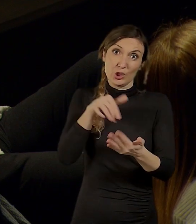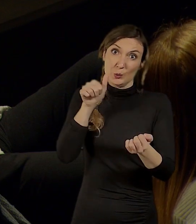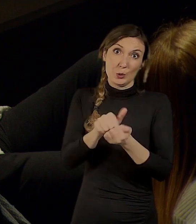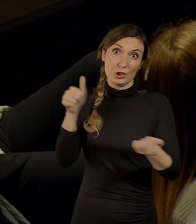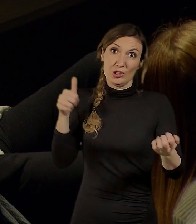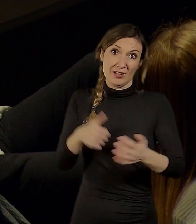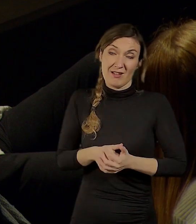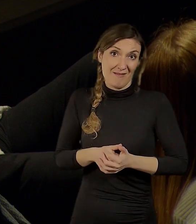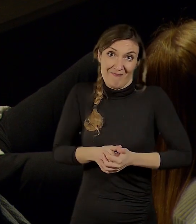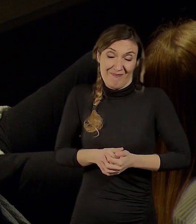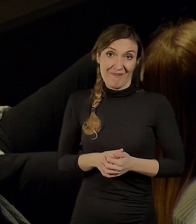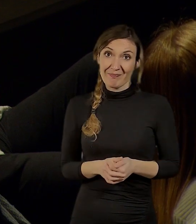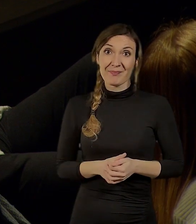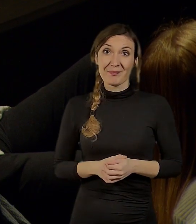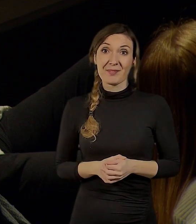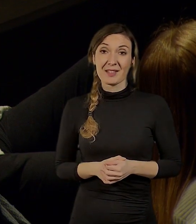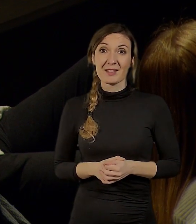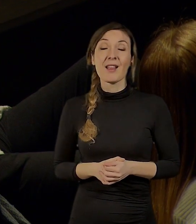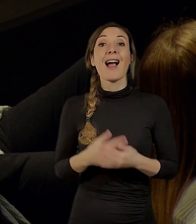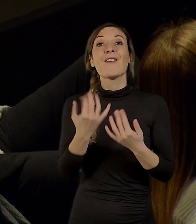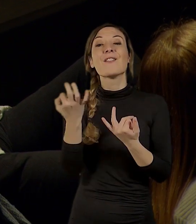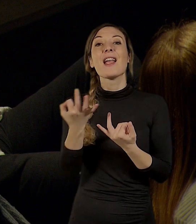parking spaces and privatized them